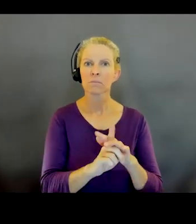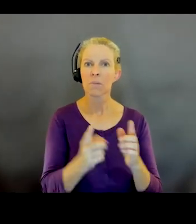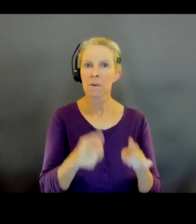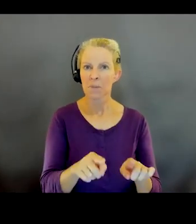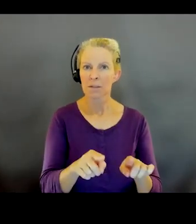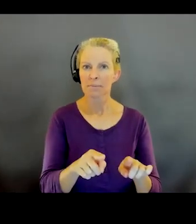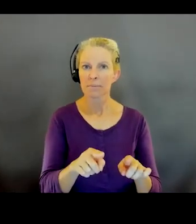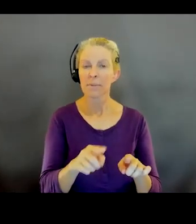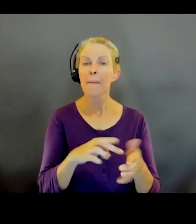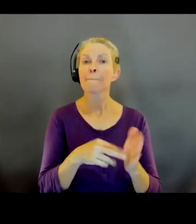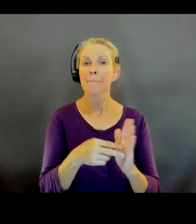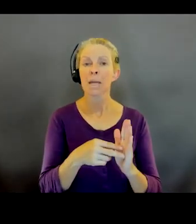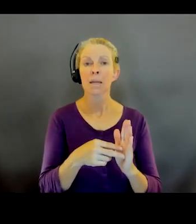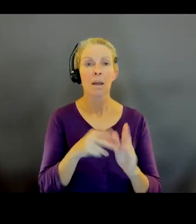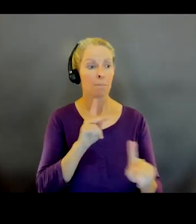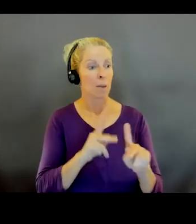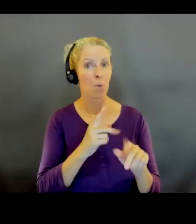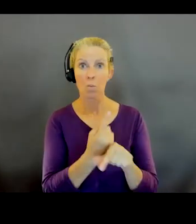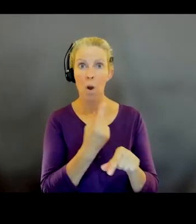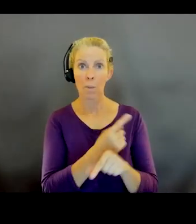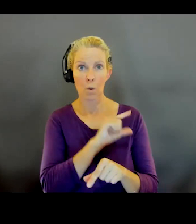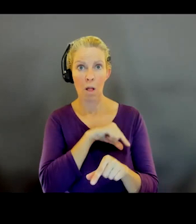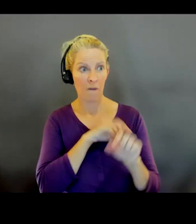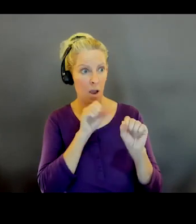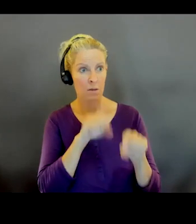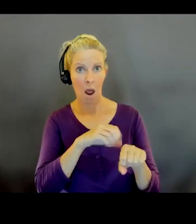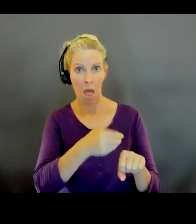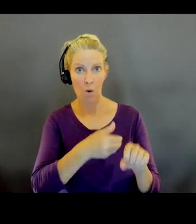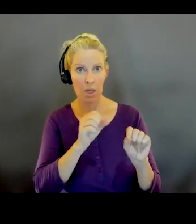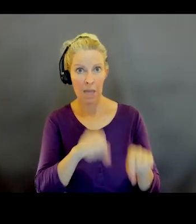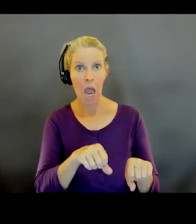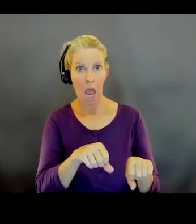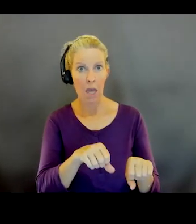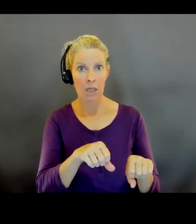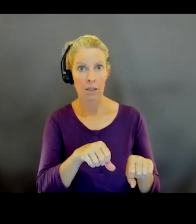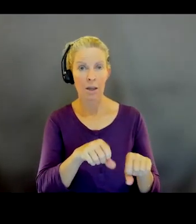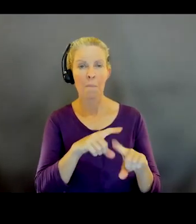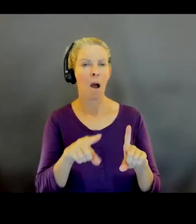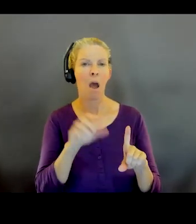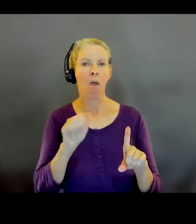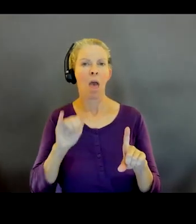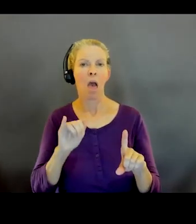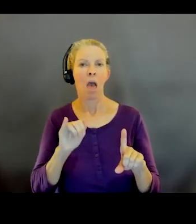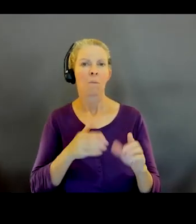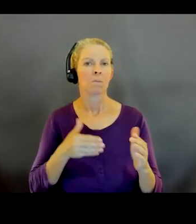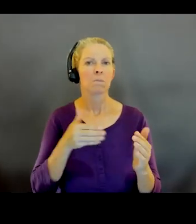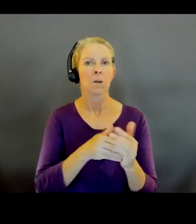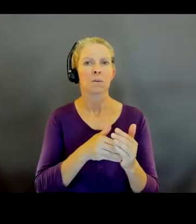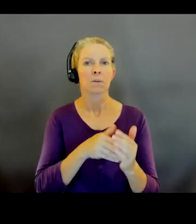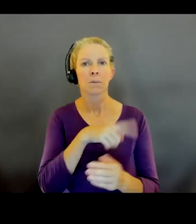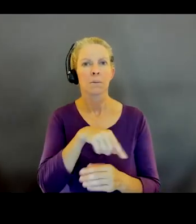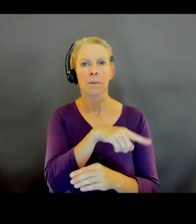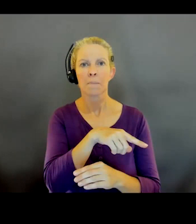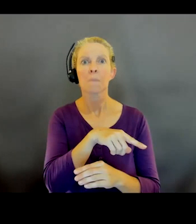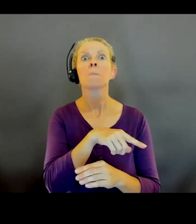prevent people that are properly qualified from making it through, and that's unexcusable. Facial